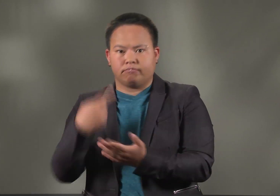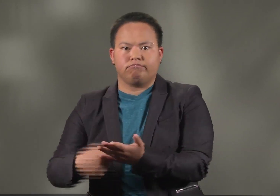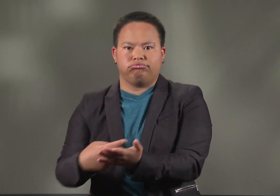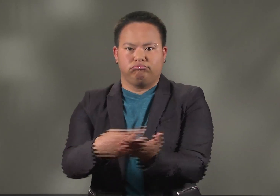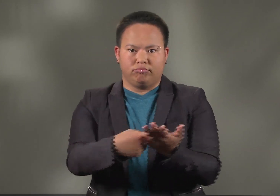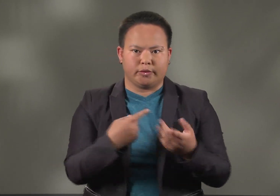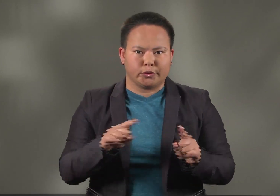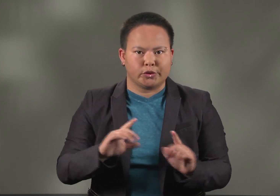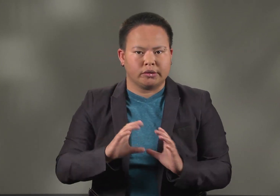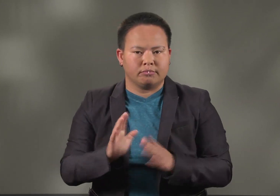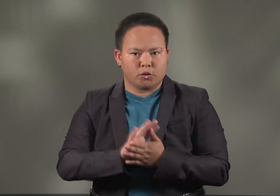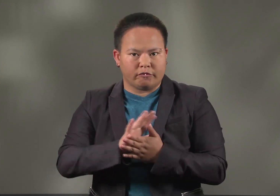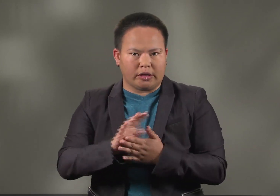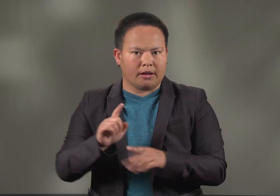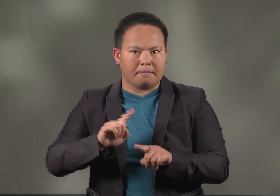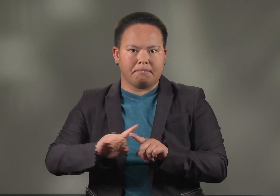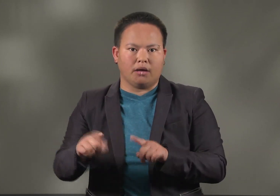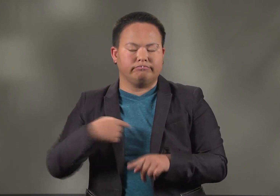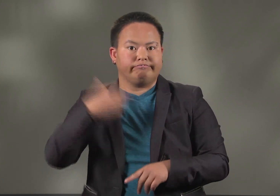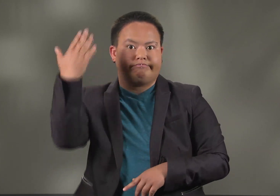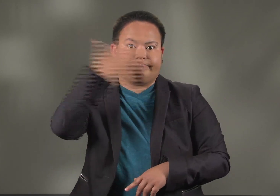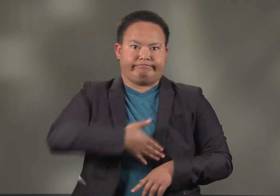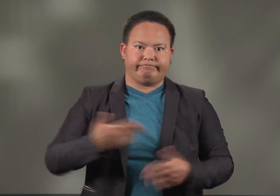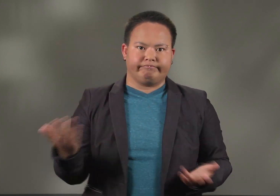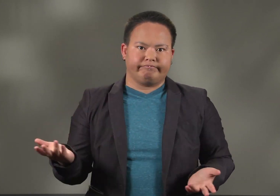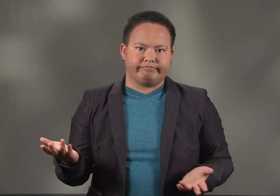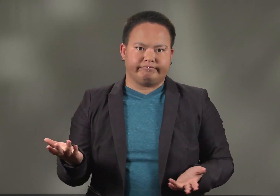and talked about during the movie, but I missed.